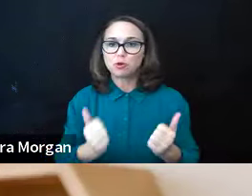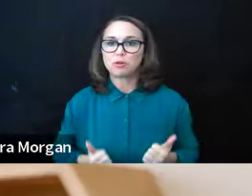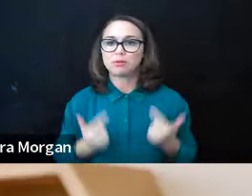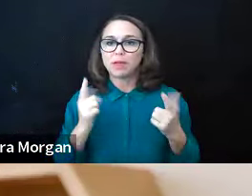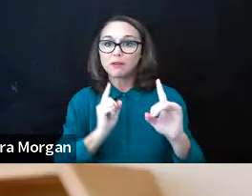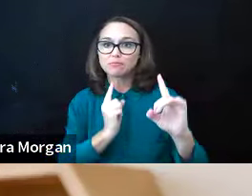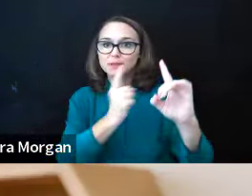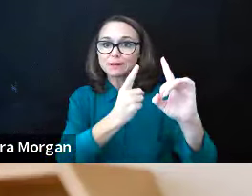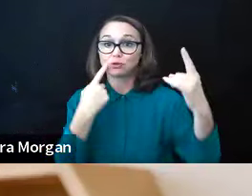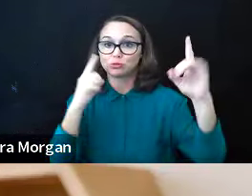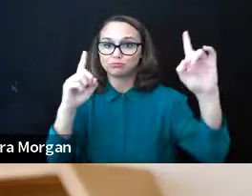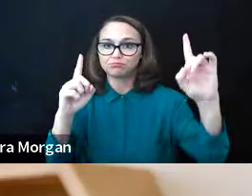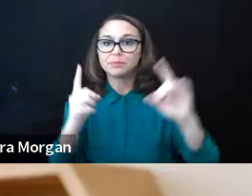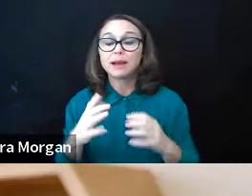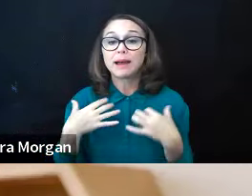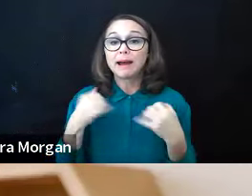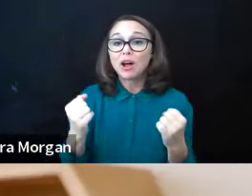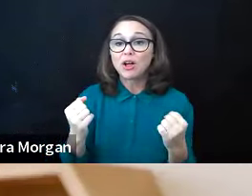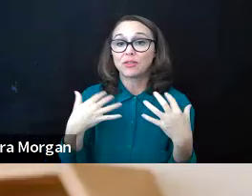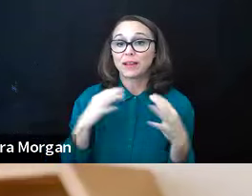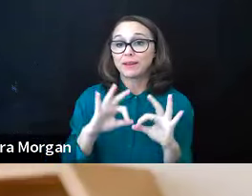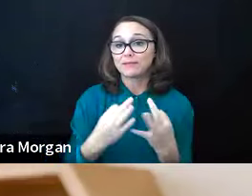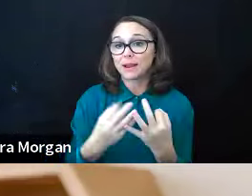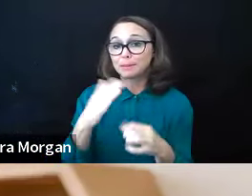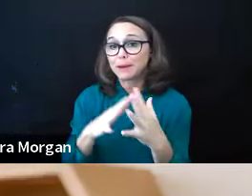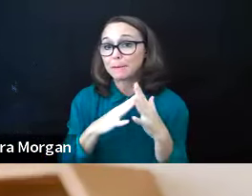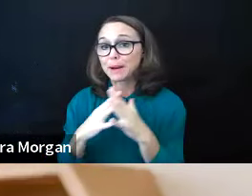such as Healthy Families America and Nurse-Family Partnership can prevent